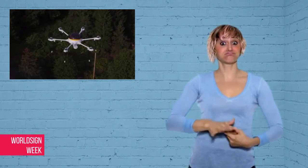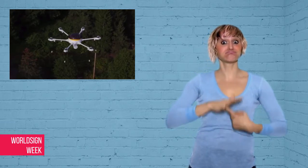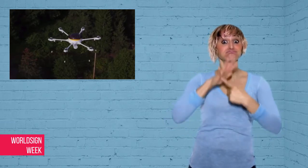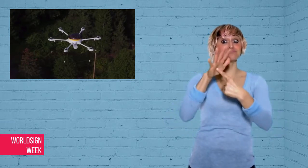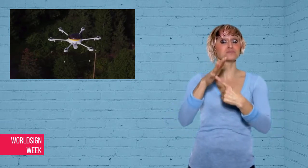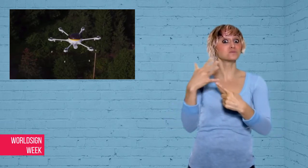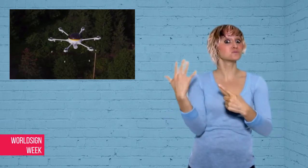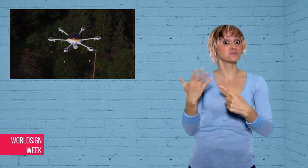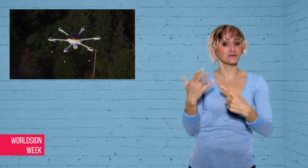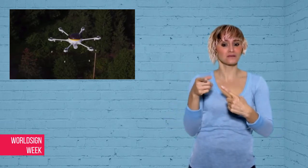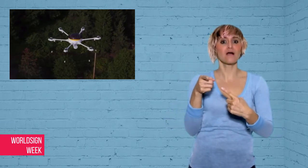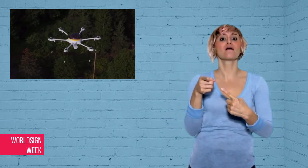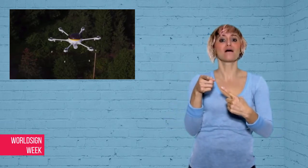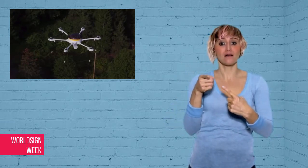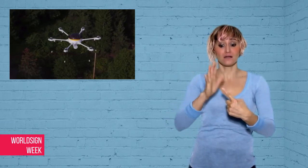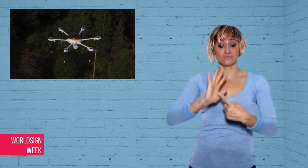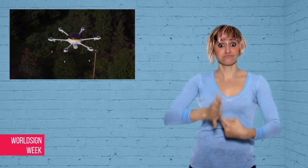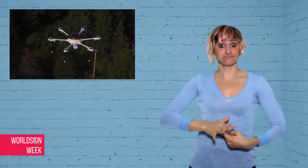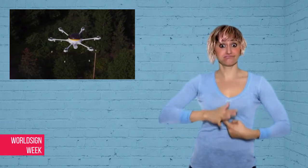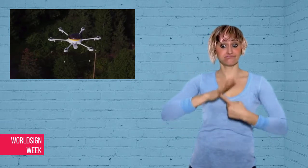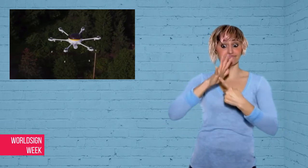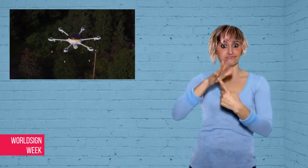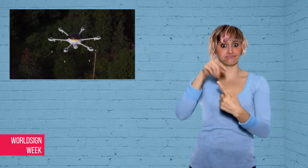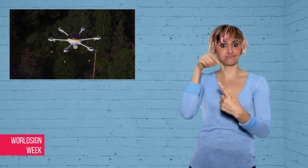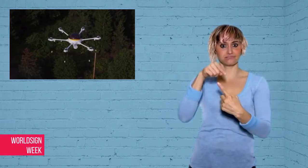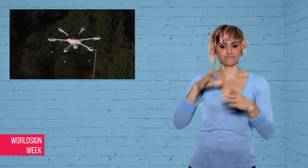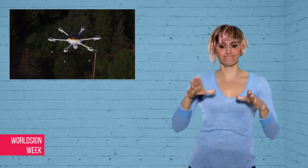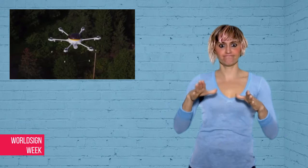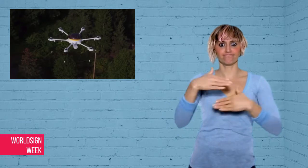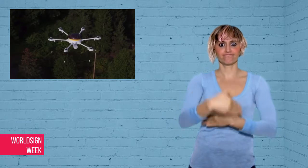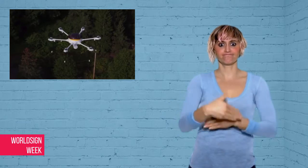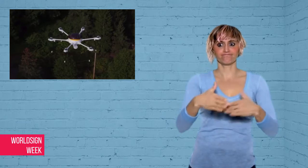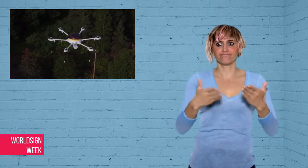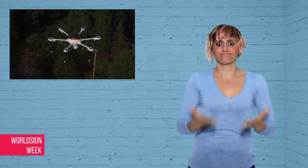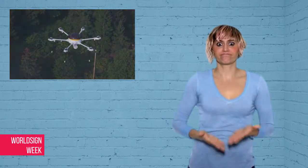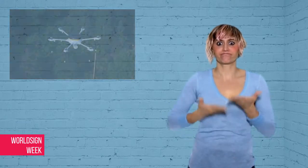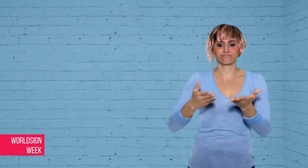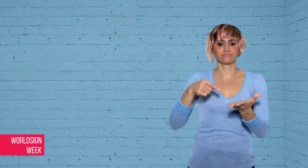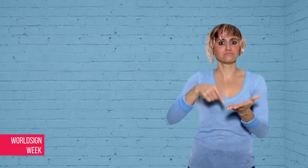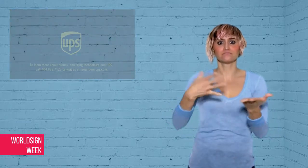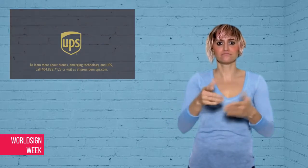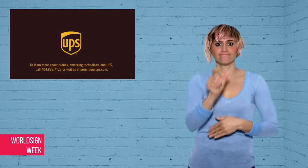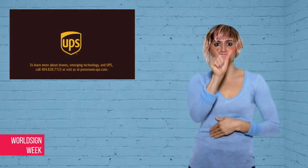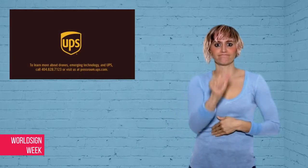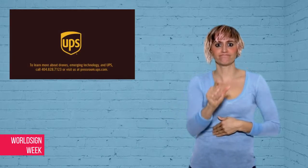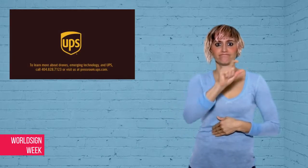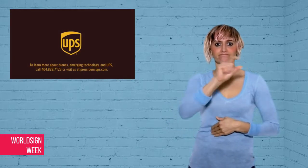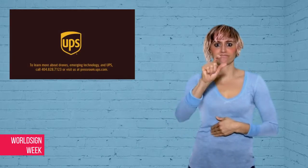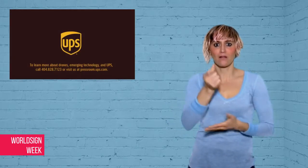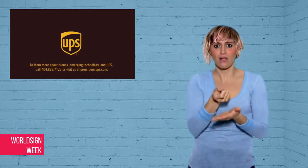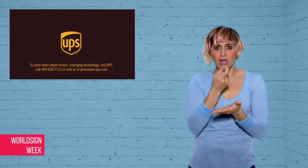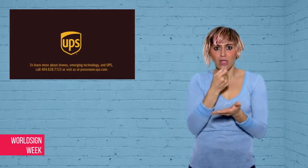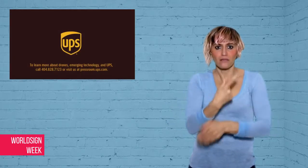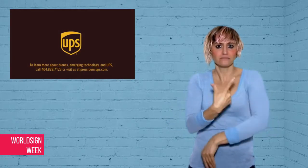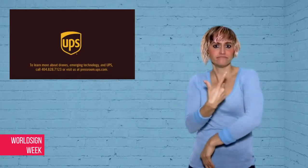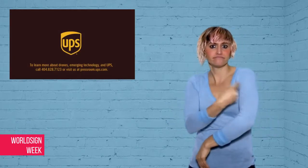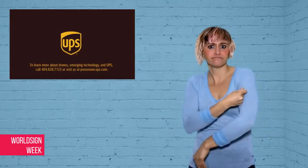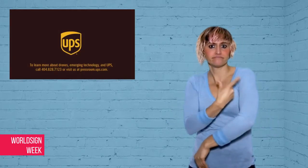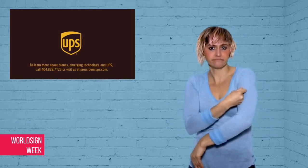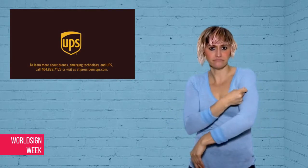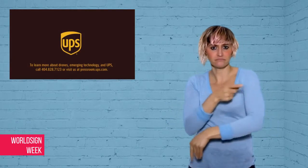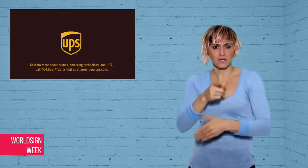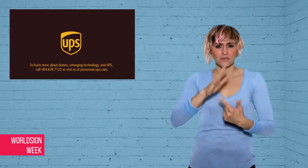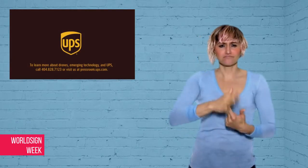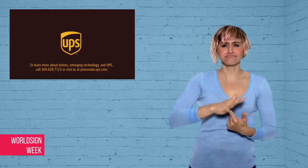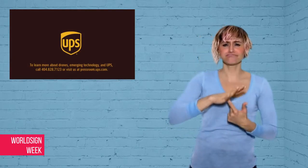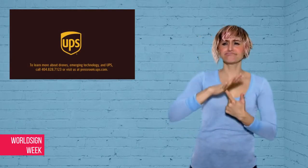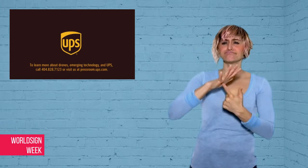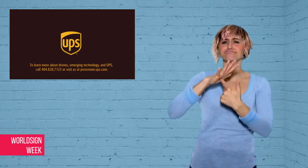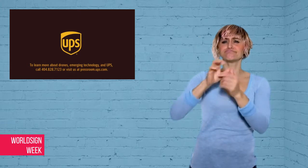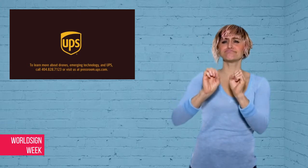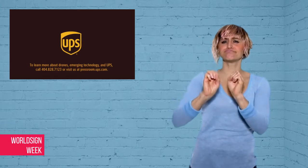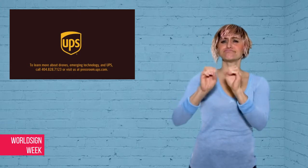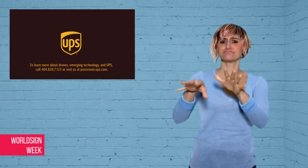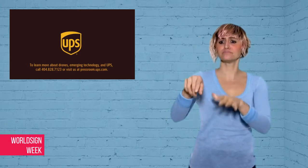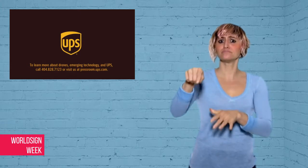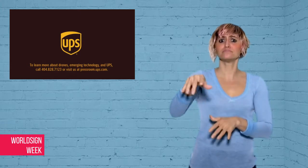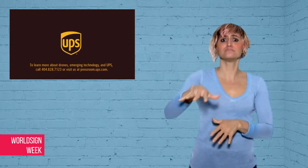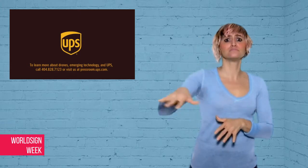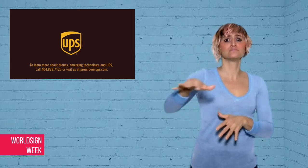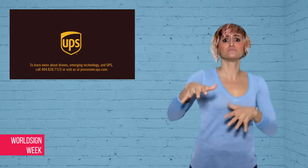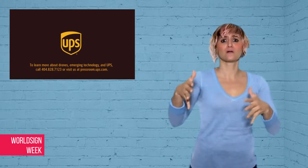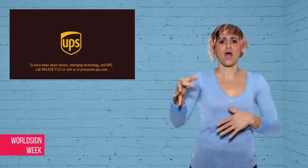A drone brought needed medicine to an inaccessible